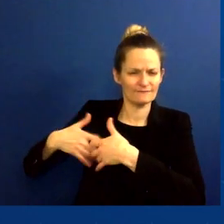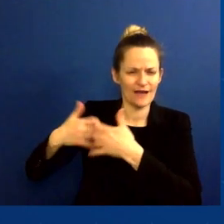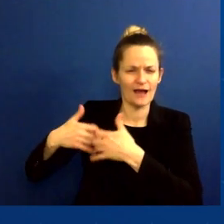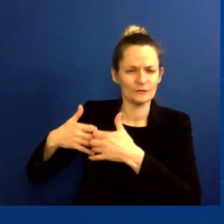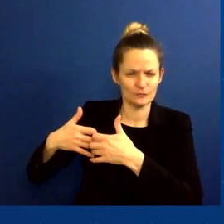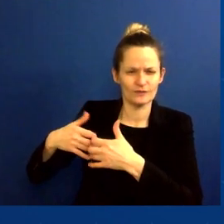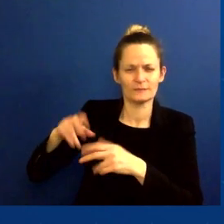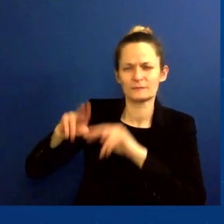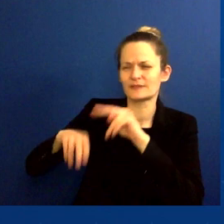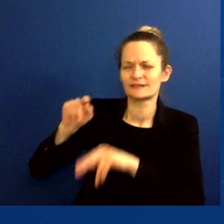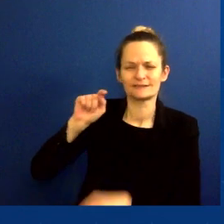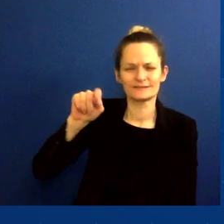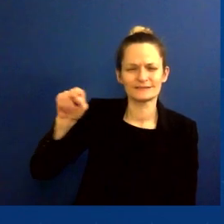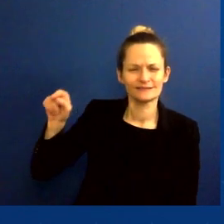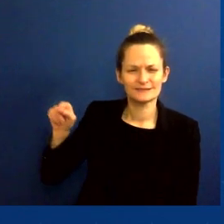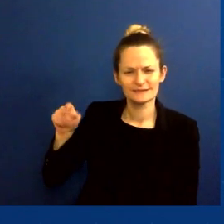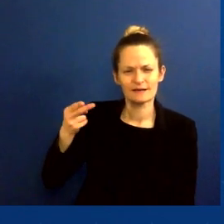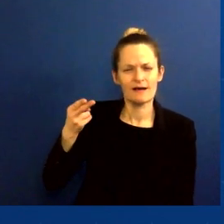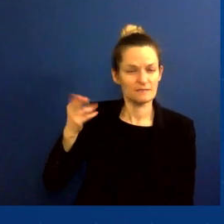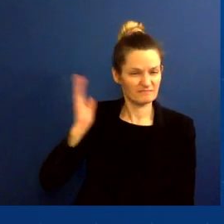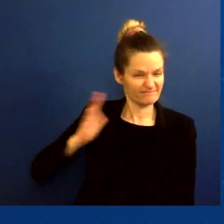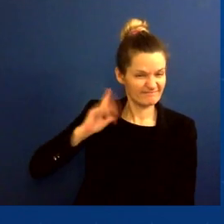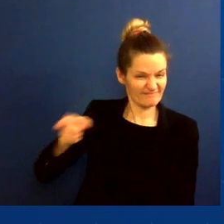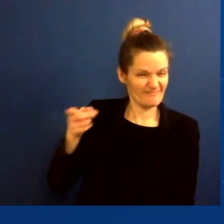I got word that a bridge collapsed. You saw it on television.